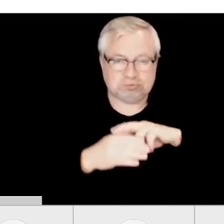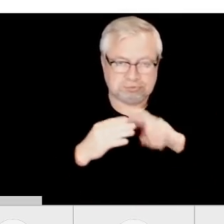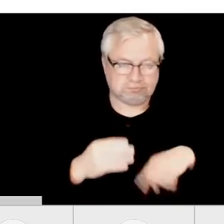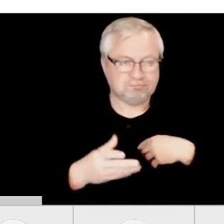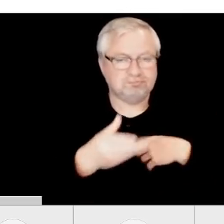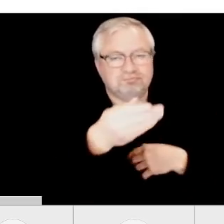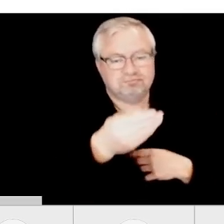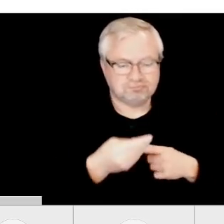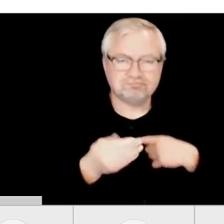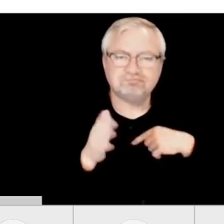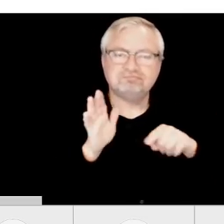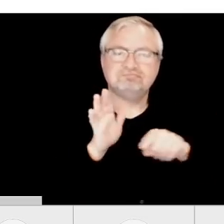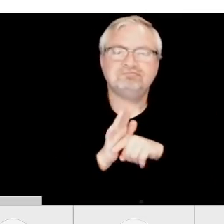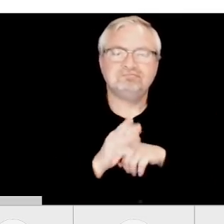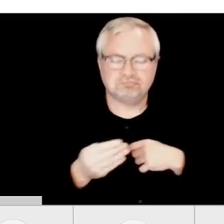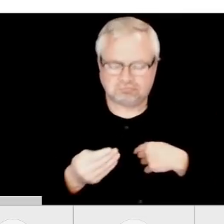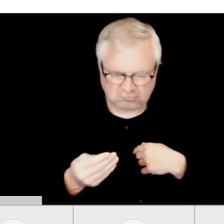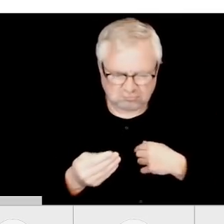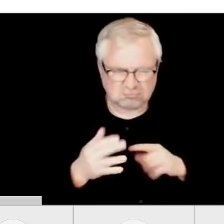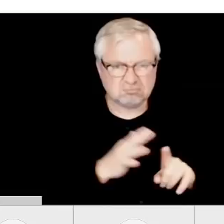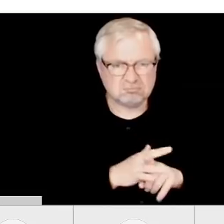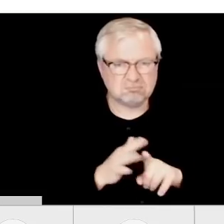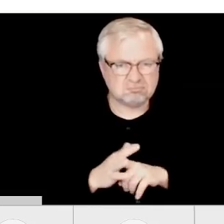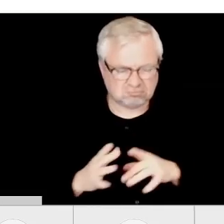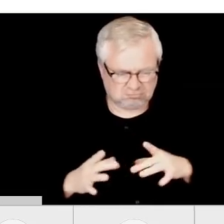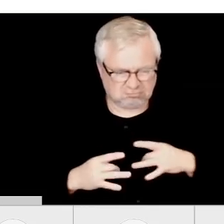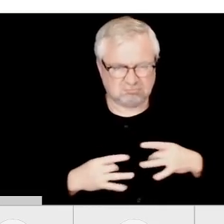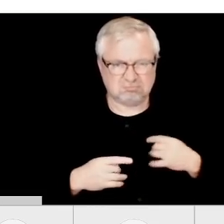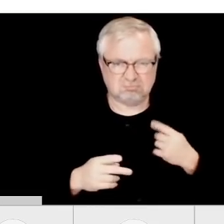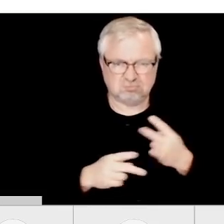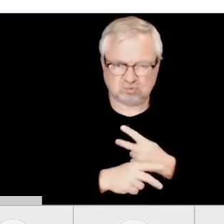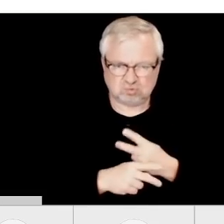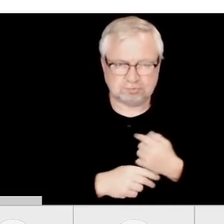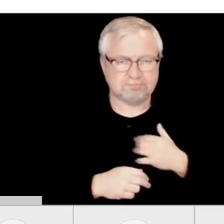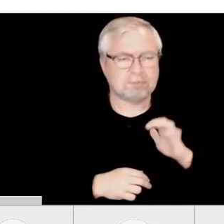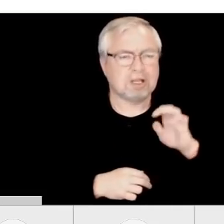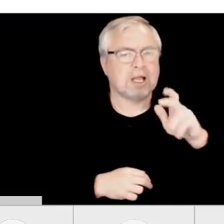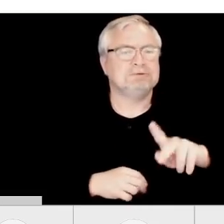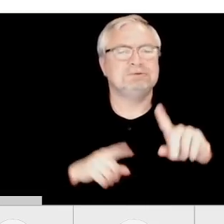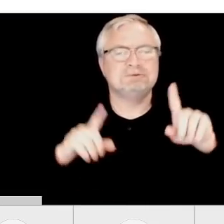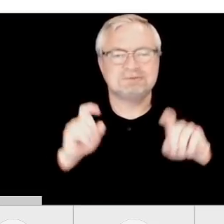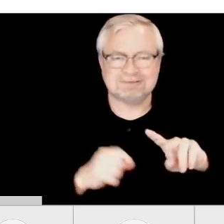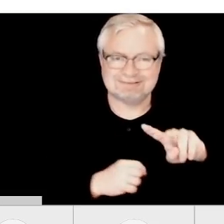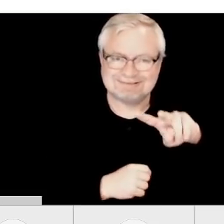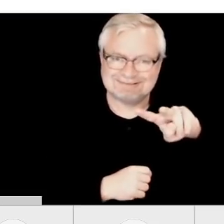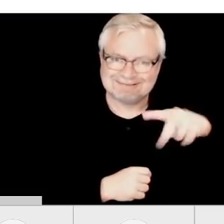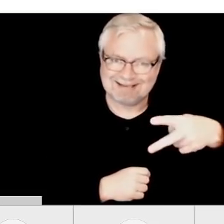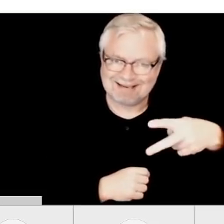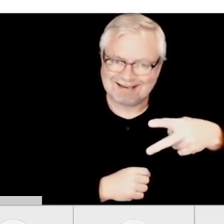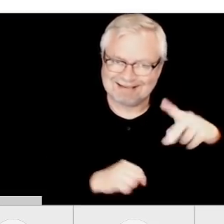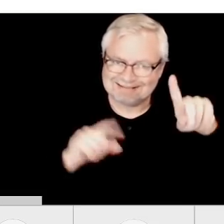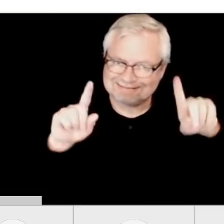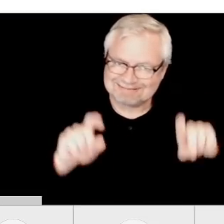And I come back, and I get tested again. Are these testing numbers counted as single tests, or does it count those